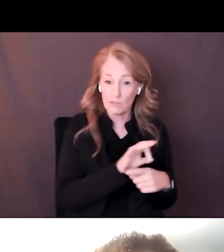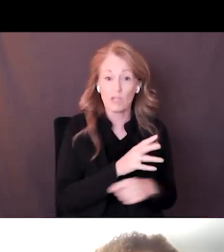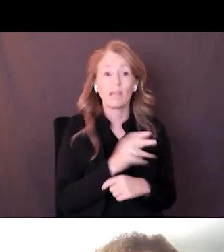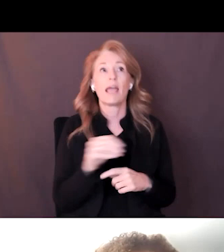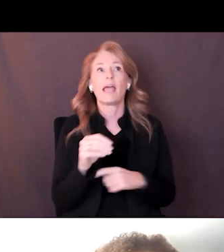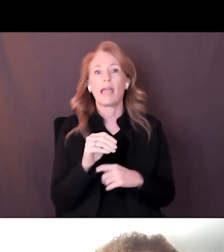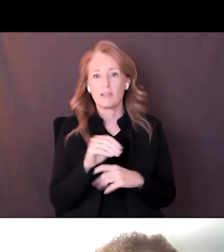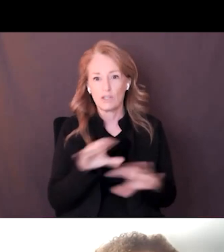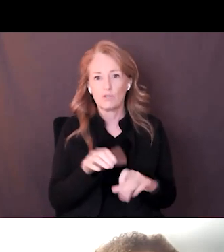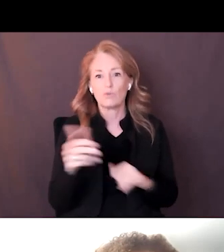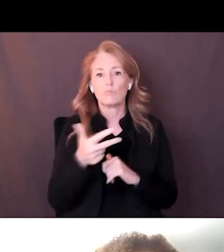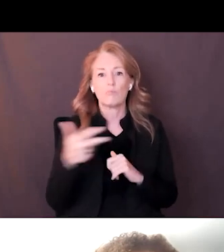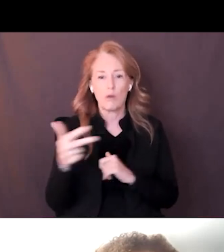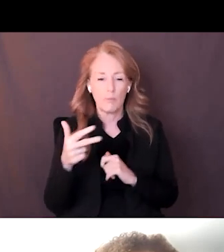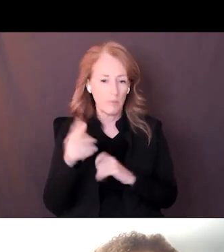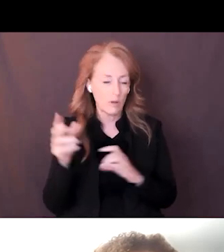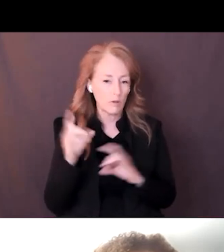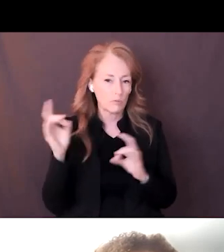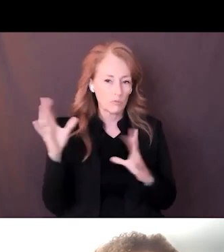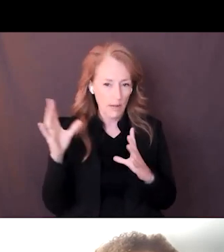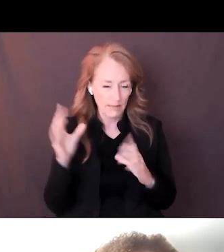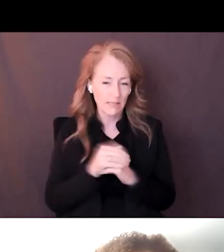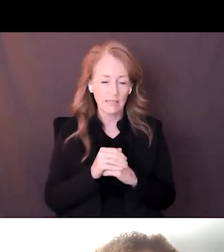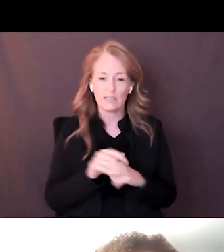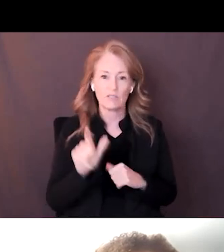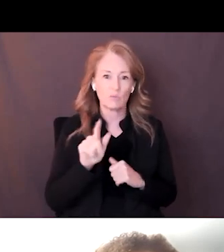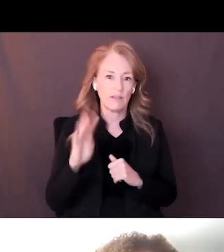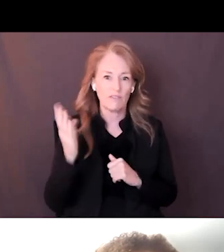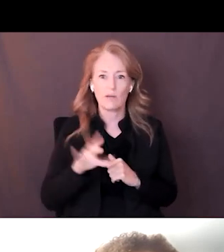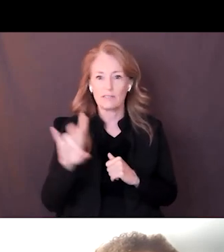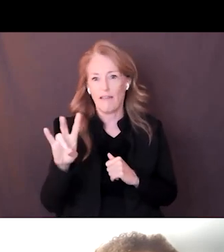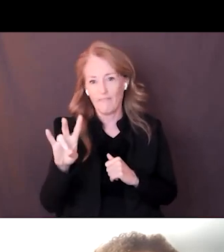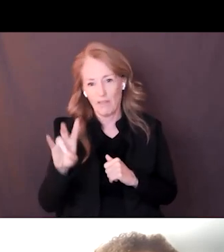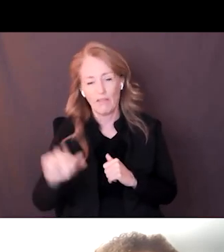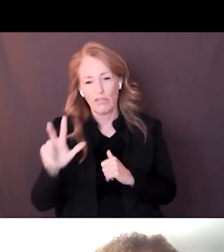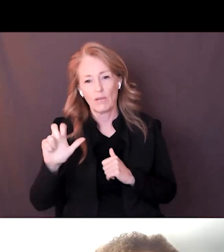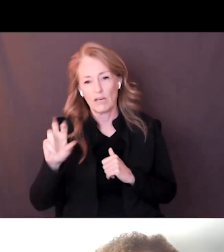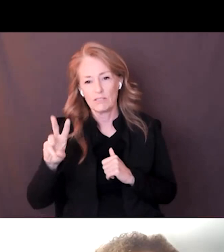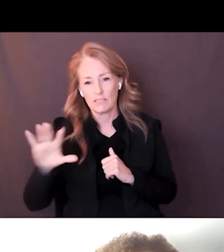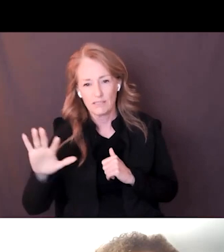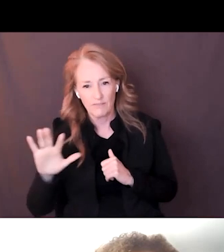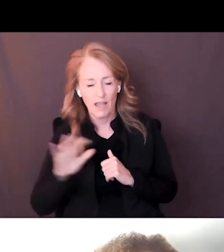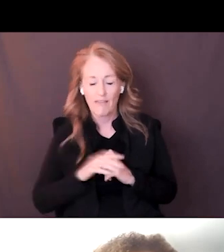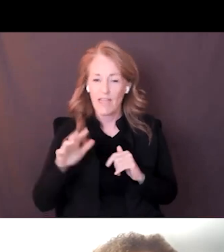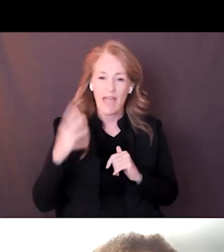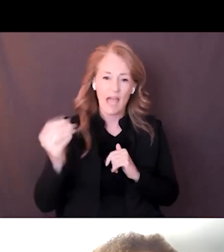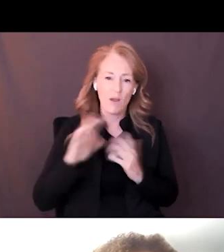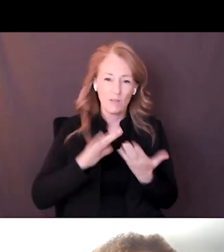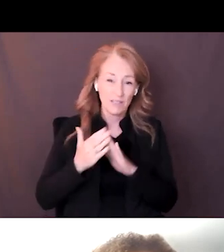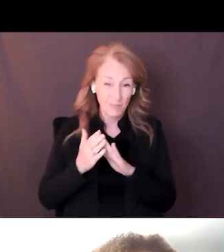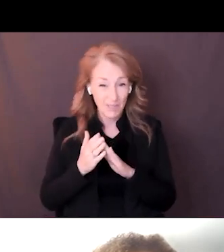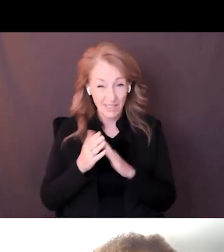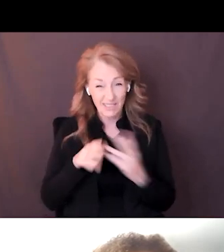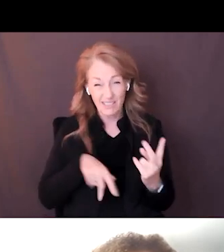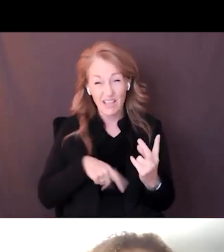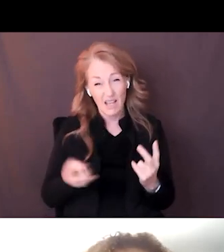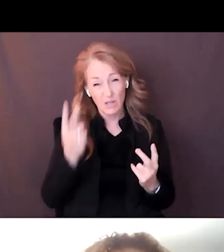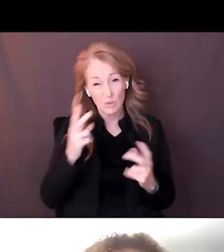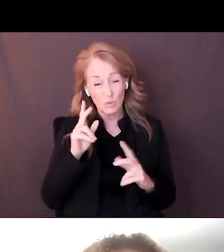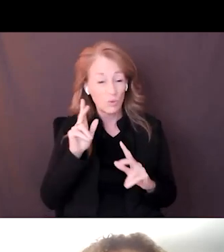CRY SS STABILIZATION 24-7 ARE REALLY THE SIGNIFICANT CHALLENGES.